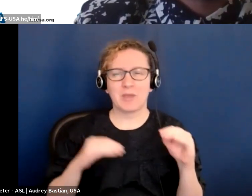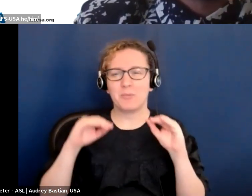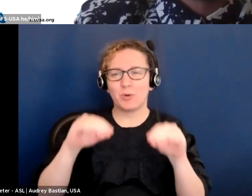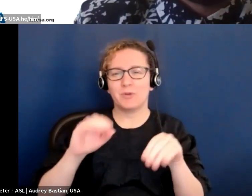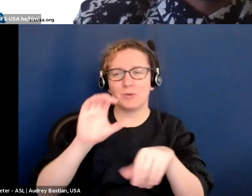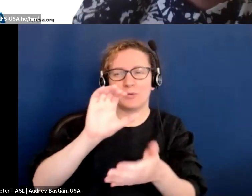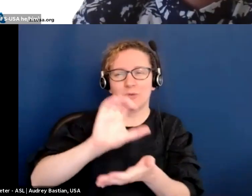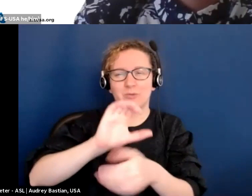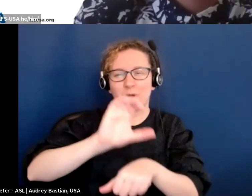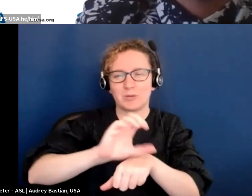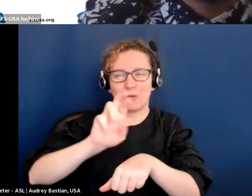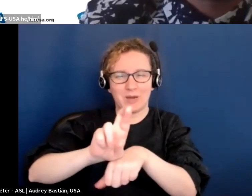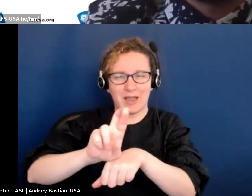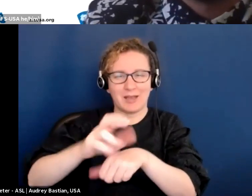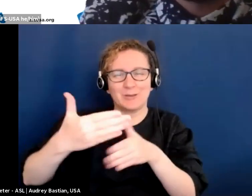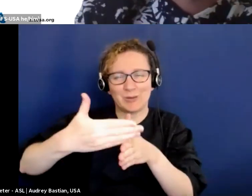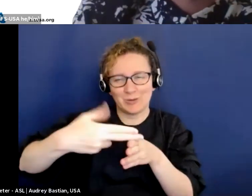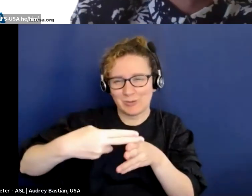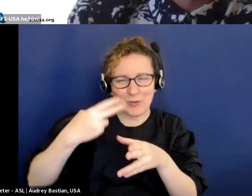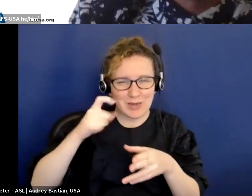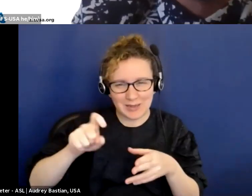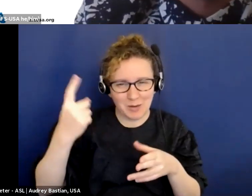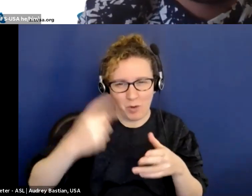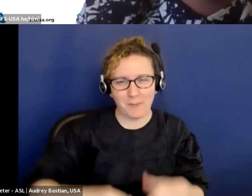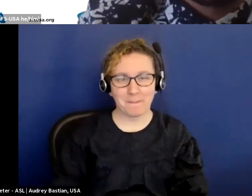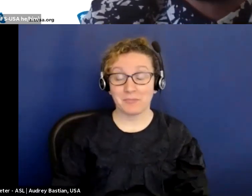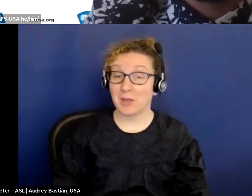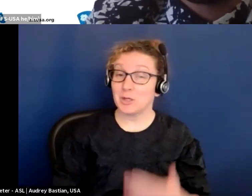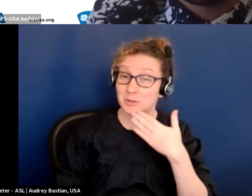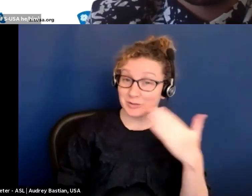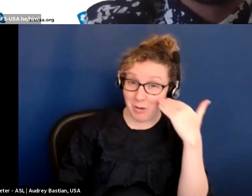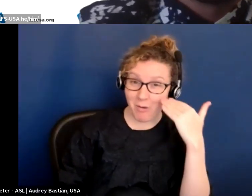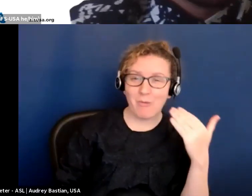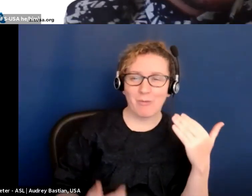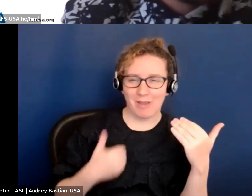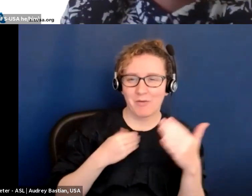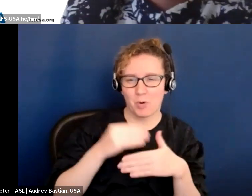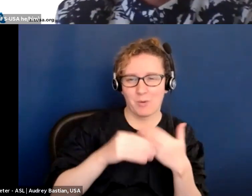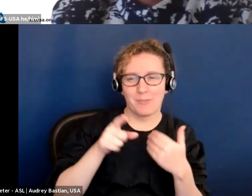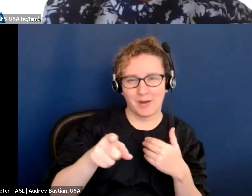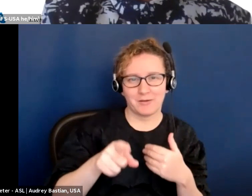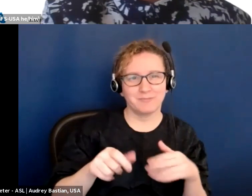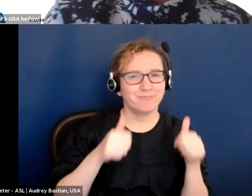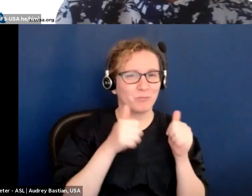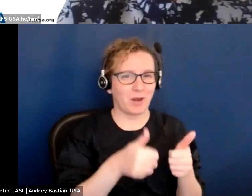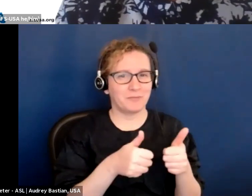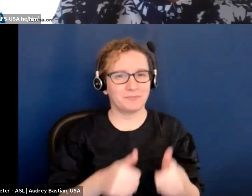you need anyone there. >> JUSTIN DEANDRADE: We do have a program there. Great. Thank you.